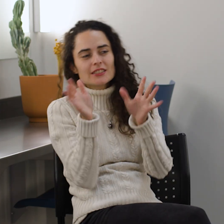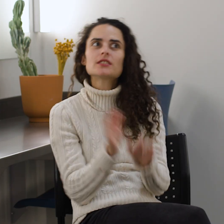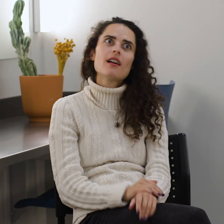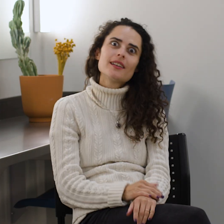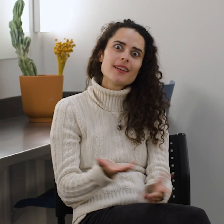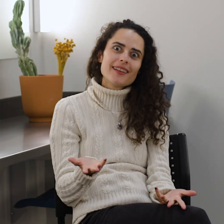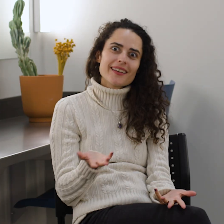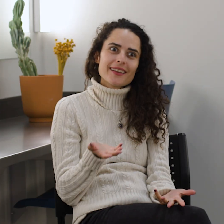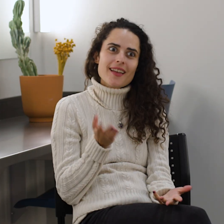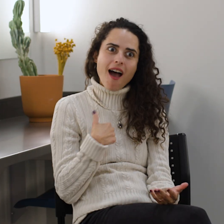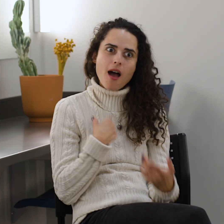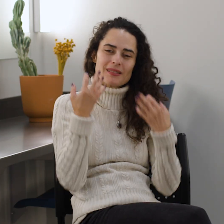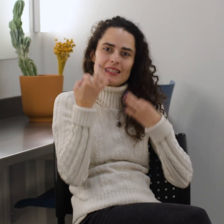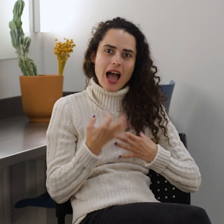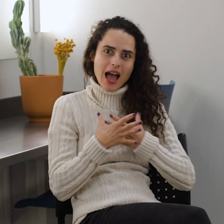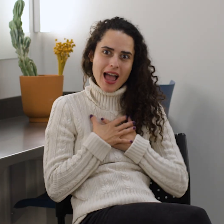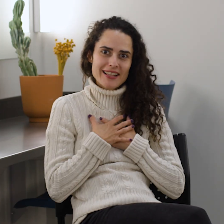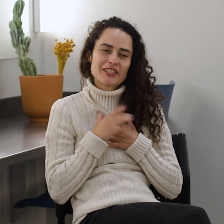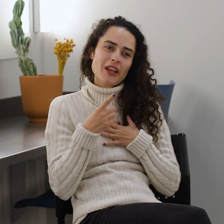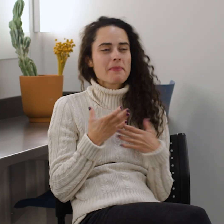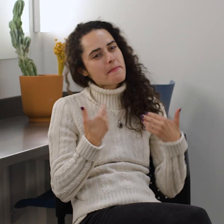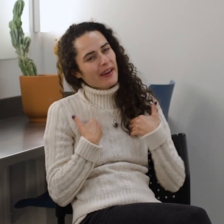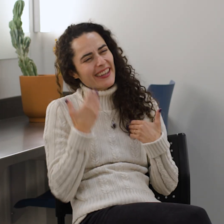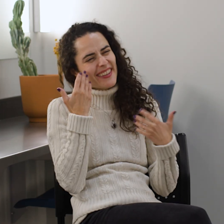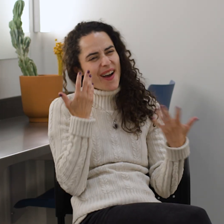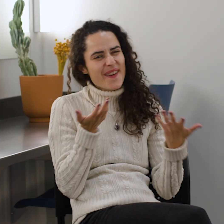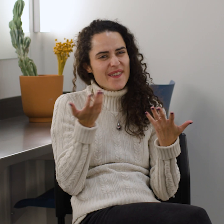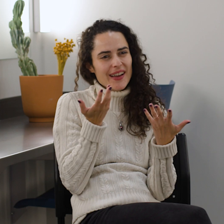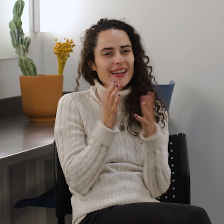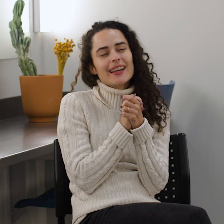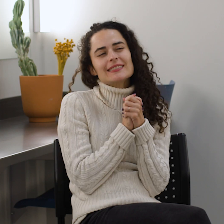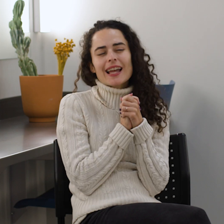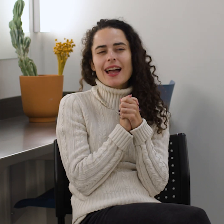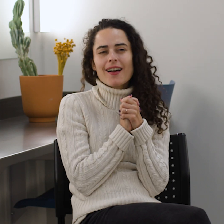I decide for myself, just let me be me. You know?